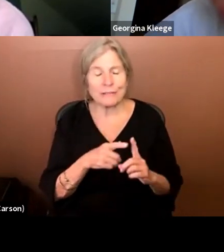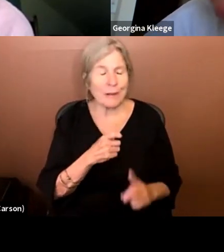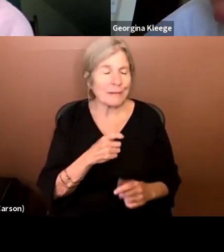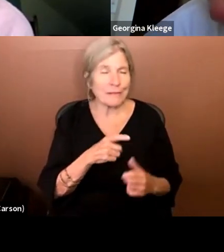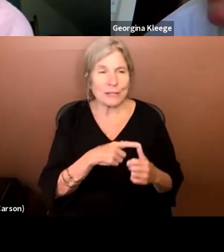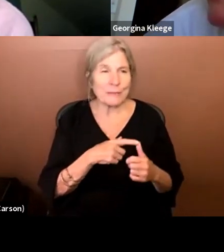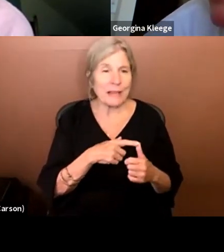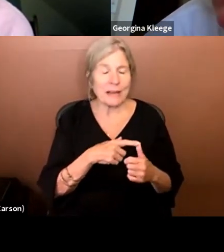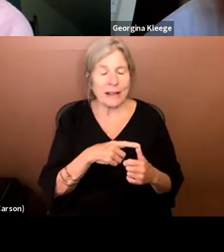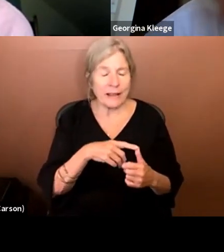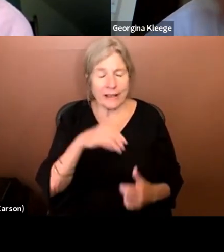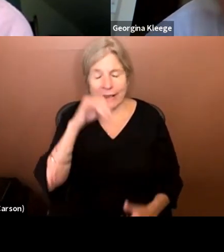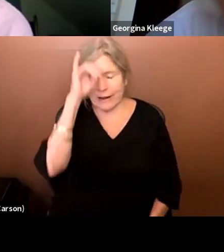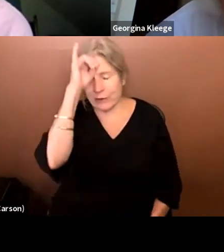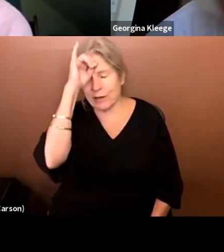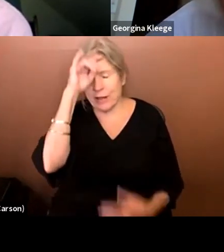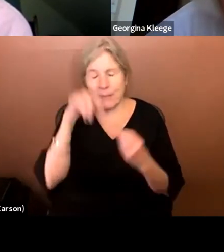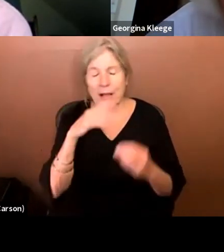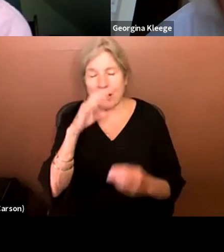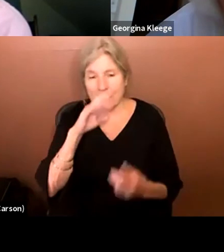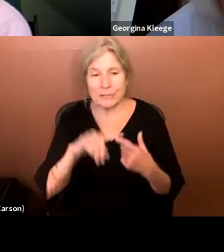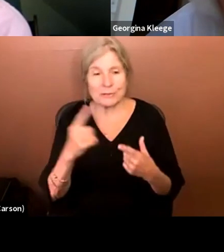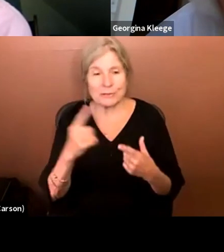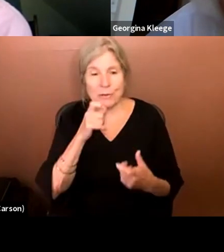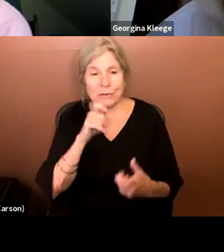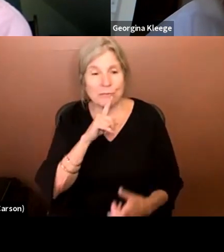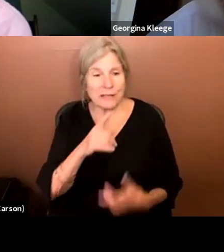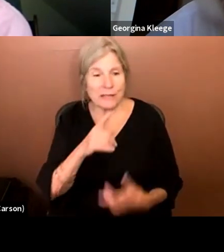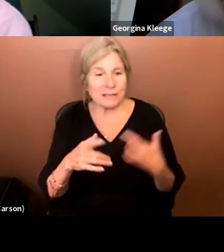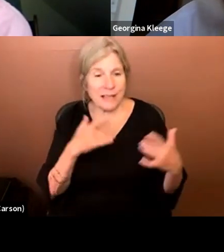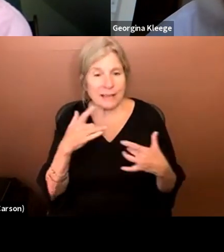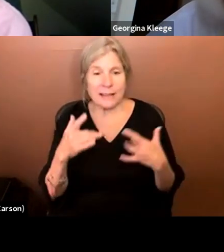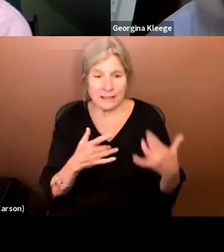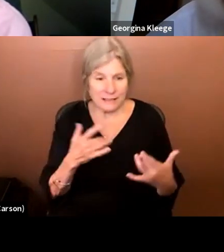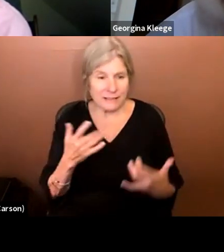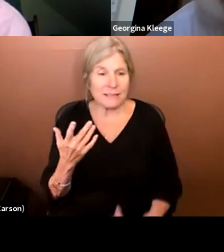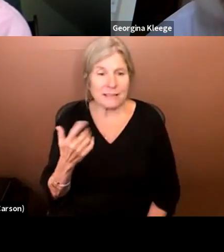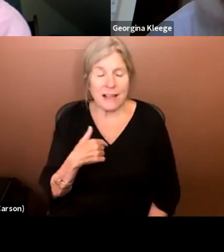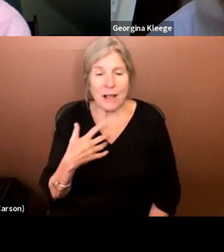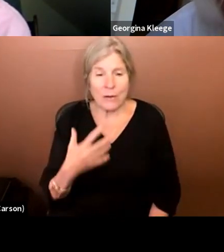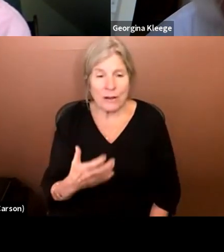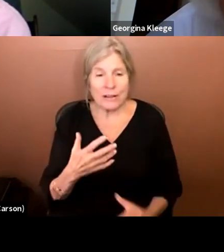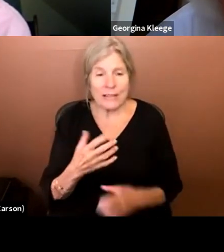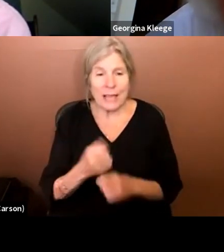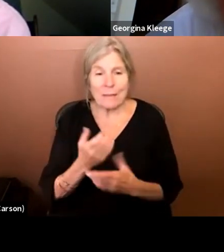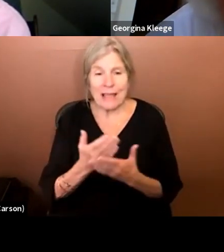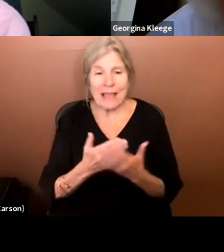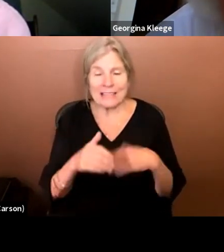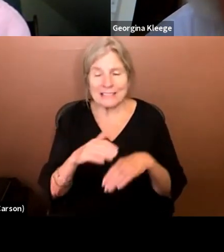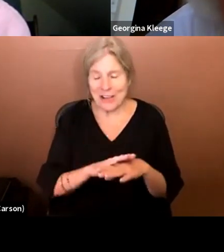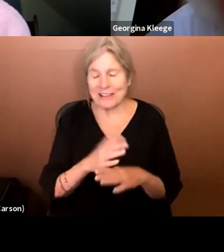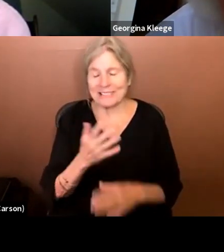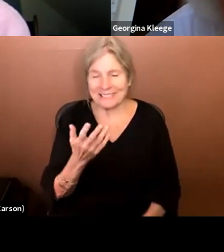ignoramus about comics to somebody who is really excited. I want to get my hands on all of this work.